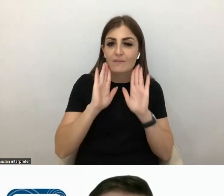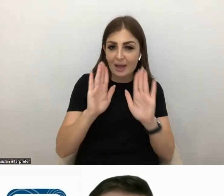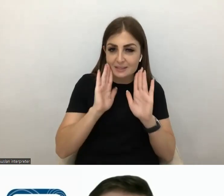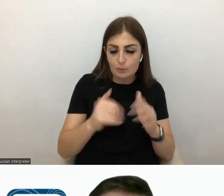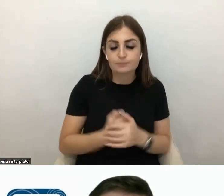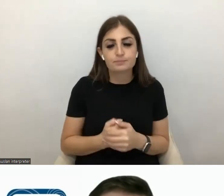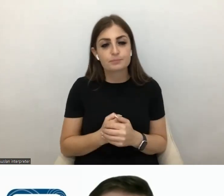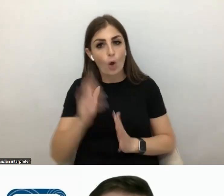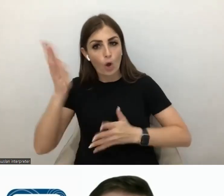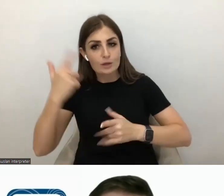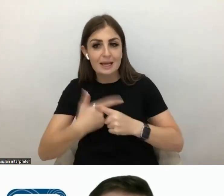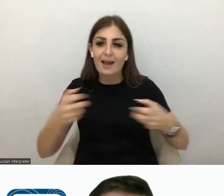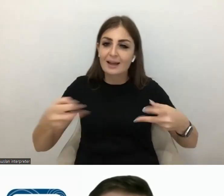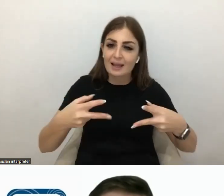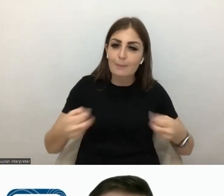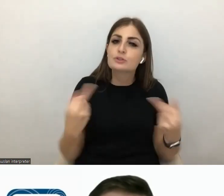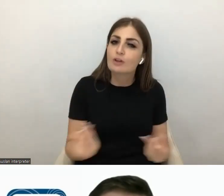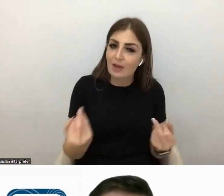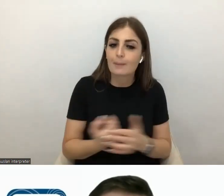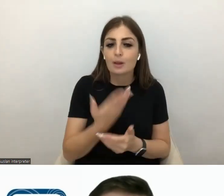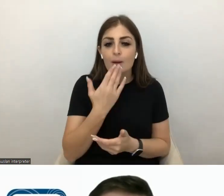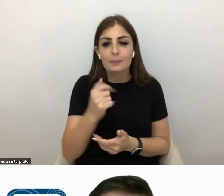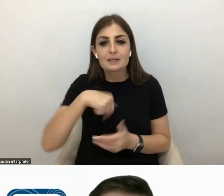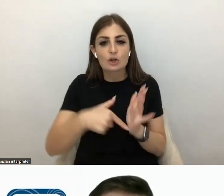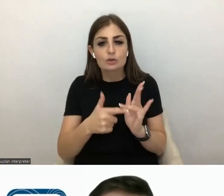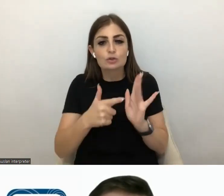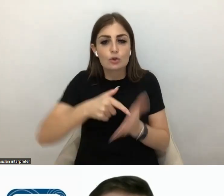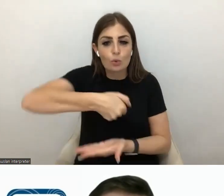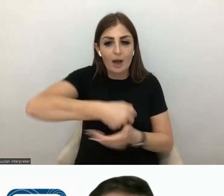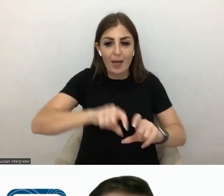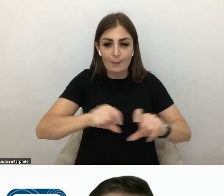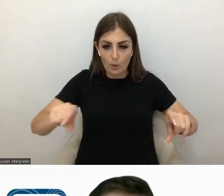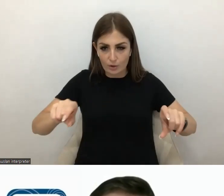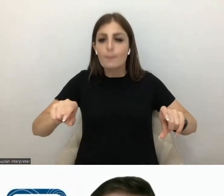To turn on captions, please go to the tool bar at the bottom of the screen and click